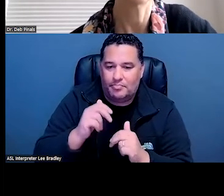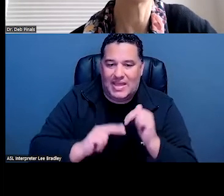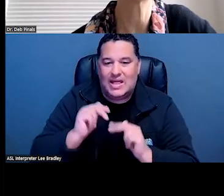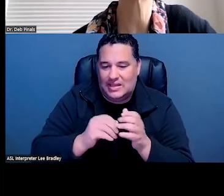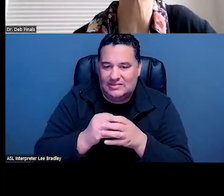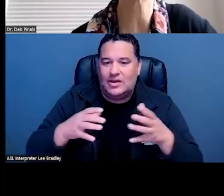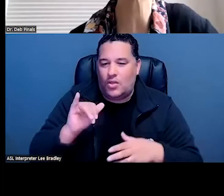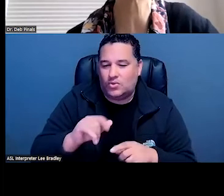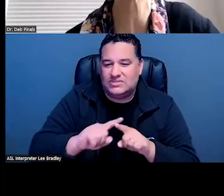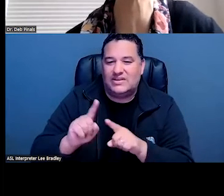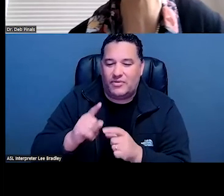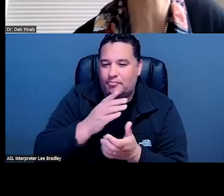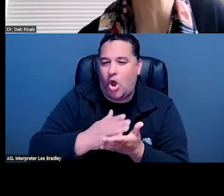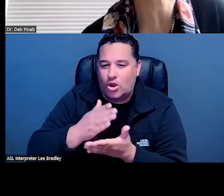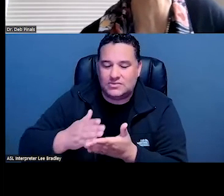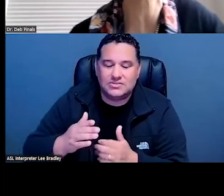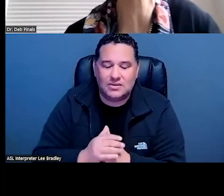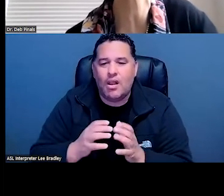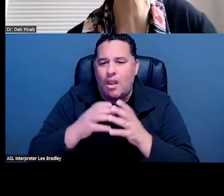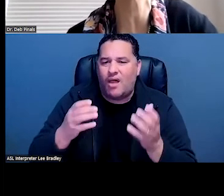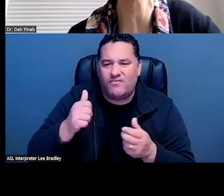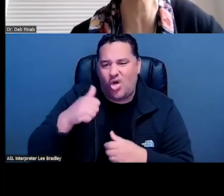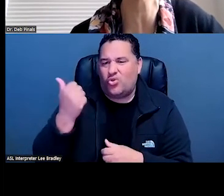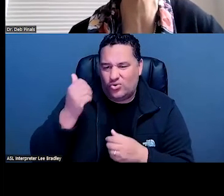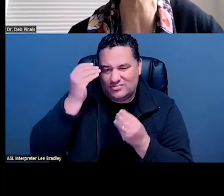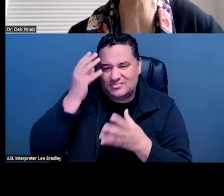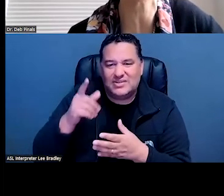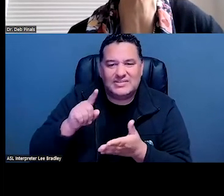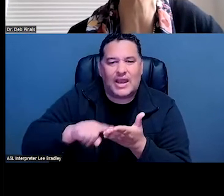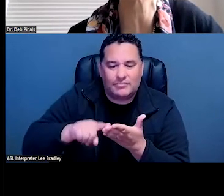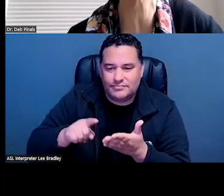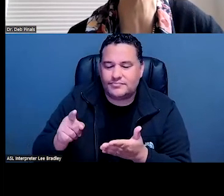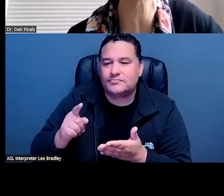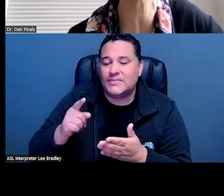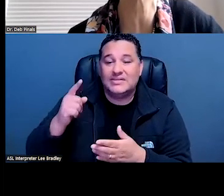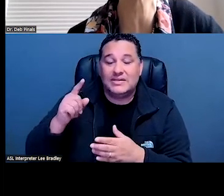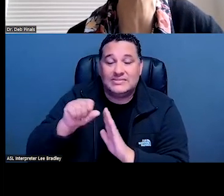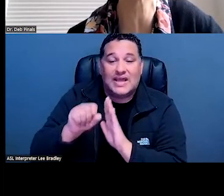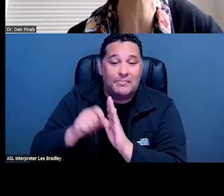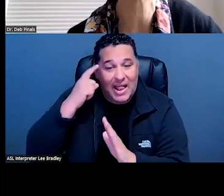THAT ARE SURVEYED RESPOND. HOW THEY ARE BUILDING OUT COMPONENT PARTS. THERE IS, LOTS OF OTHER DATA THAT IS